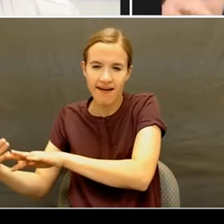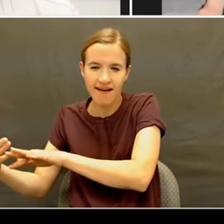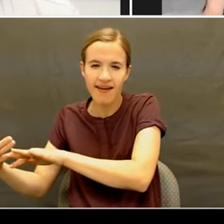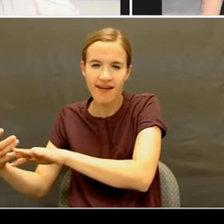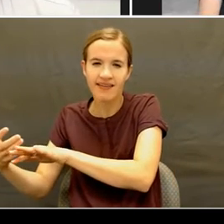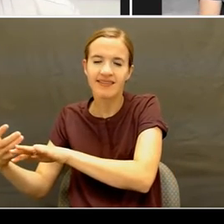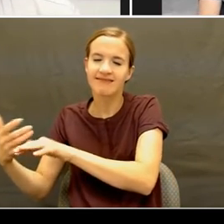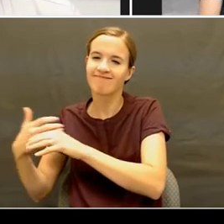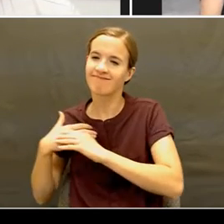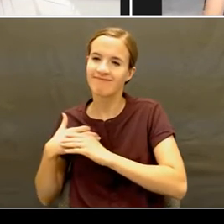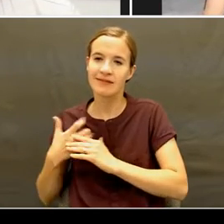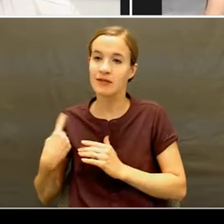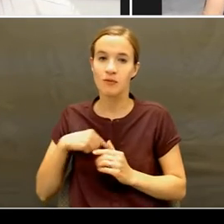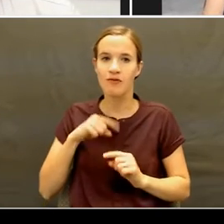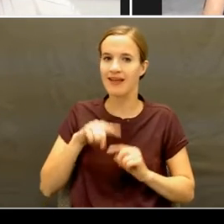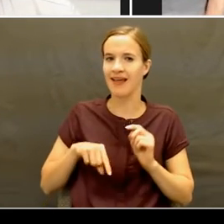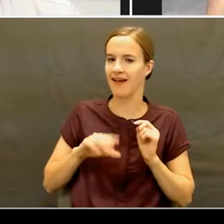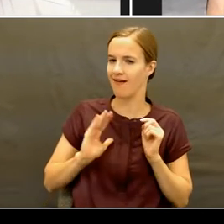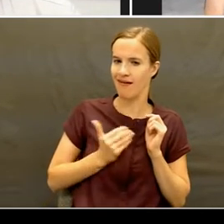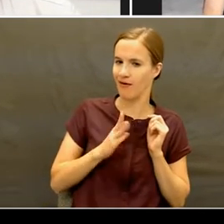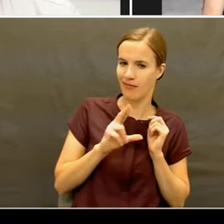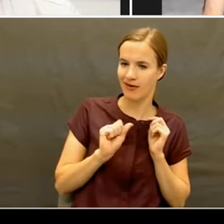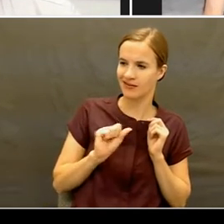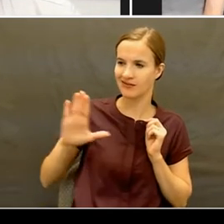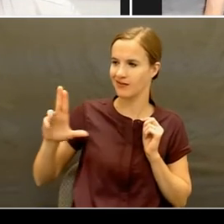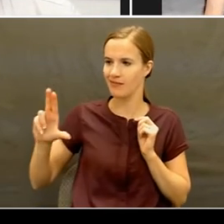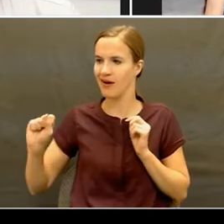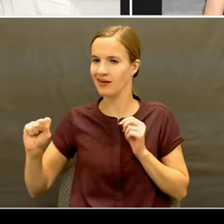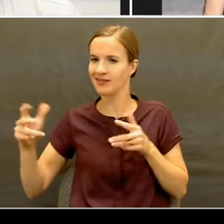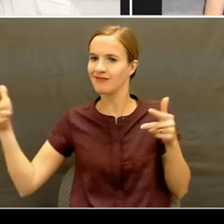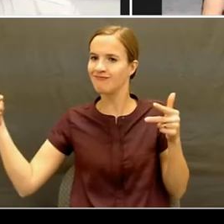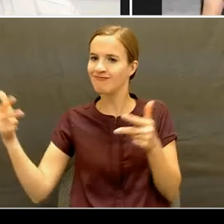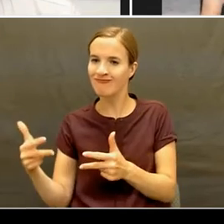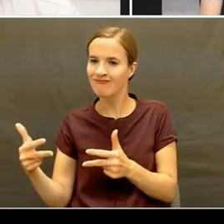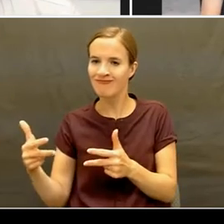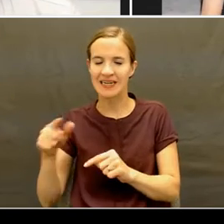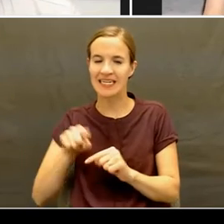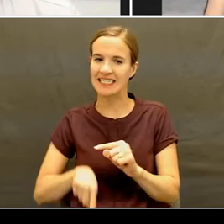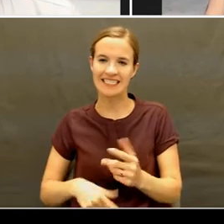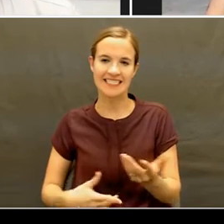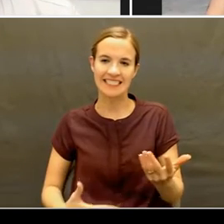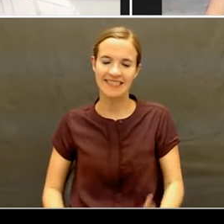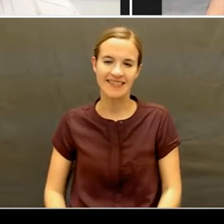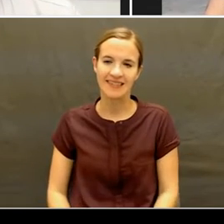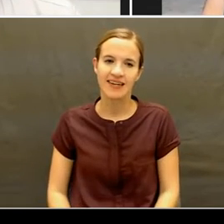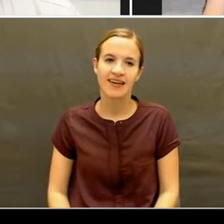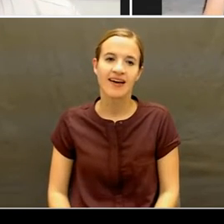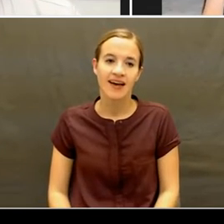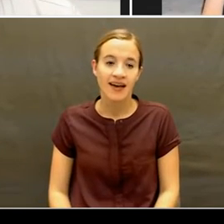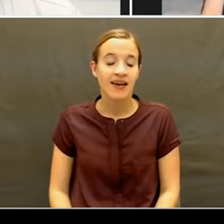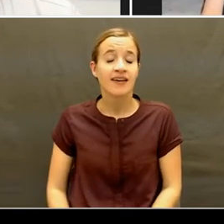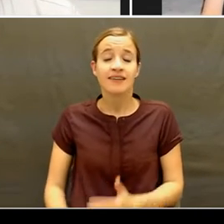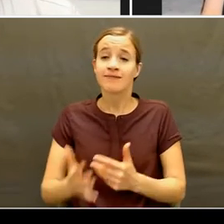we all knew that we had to do something with what was happening. It was a you can just see that